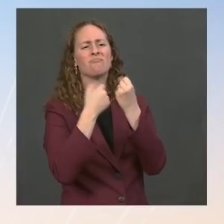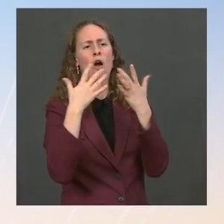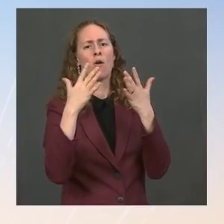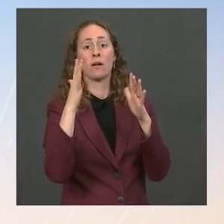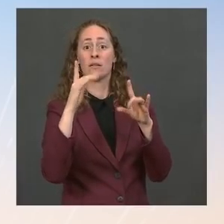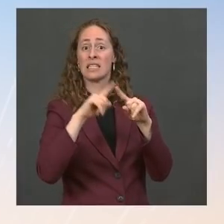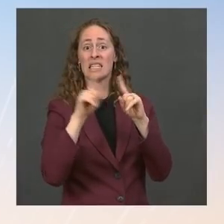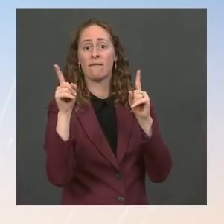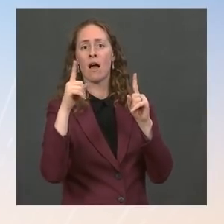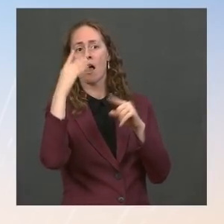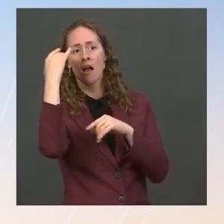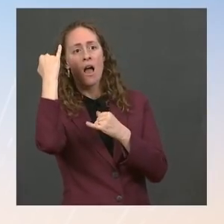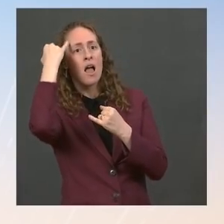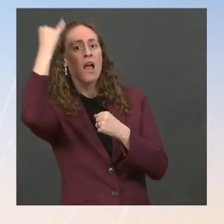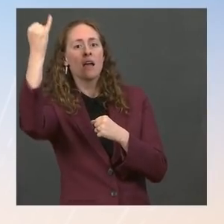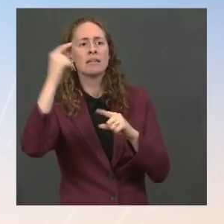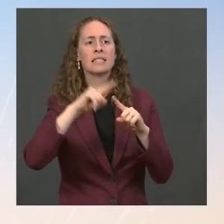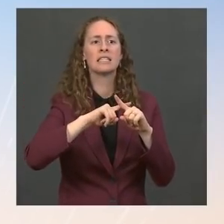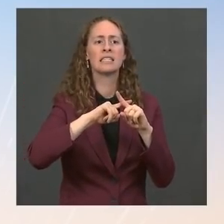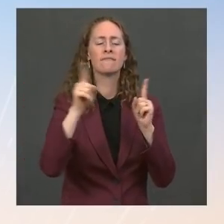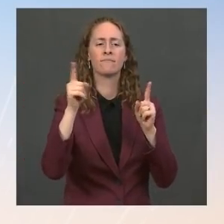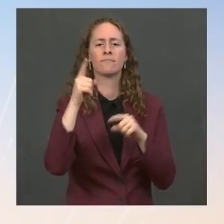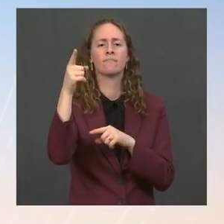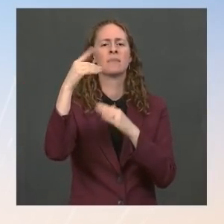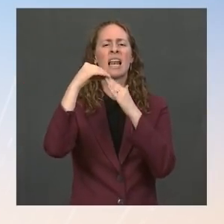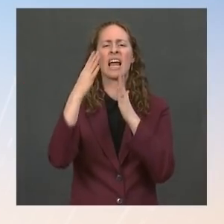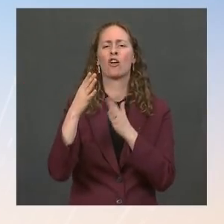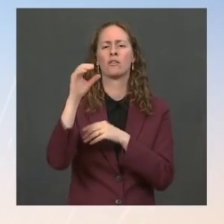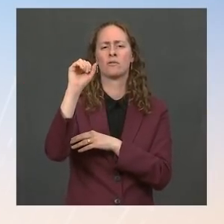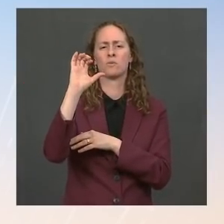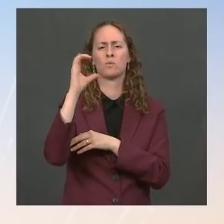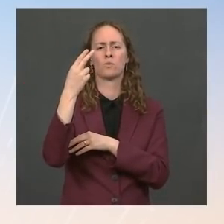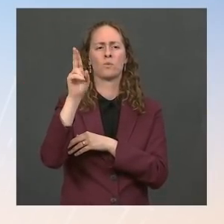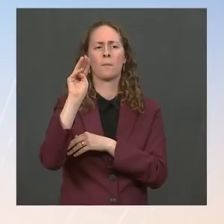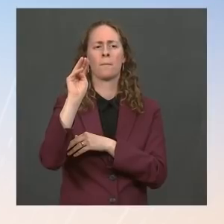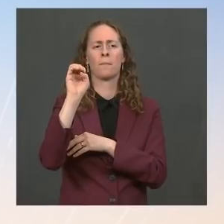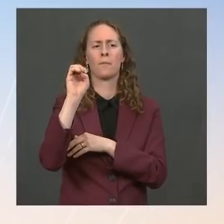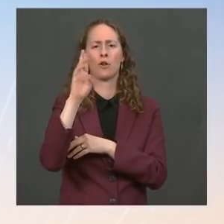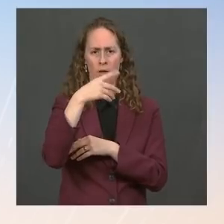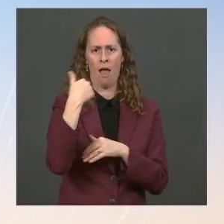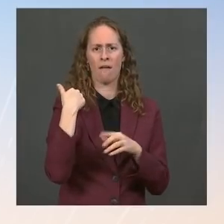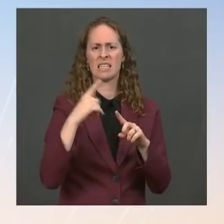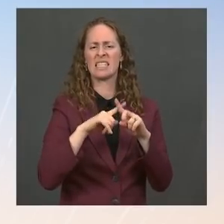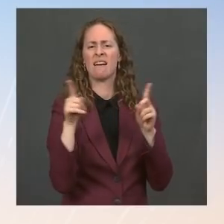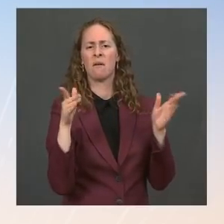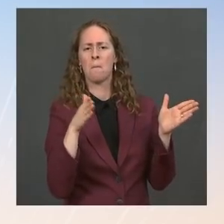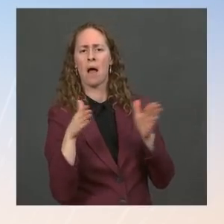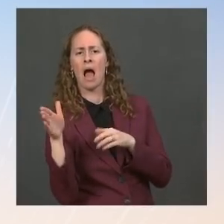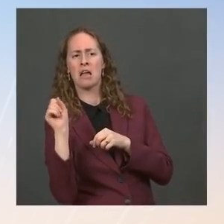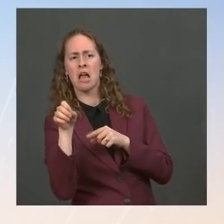about introducing alternate proposals and seeing if they can work their way through the process. So that's where we stand right now.